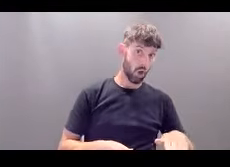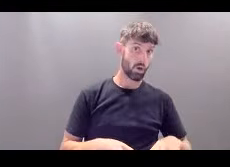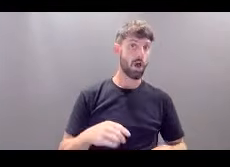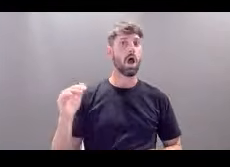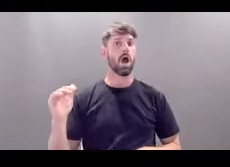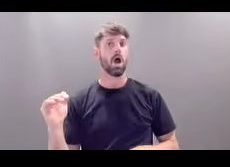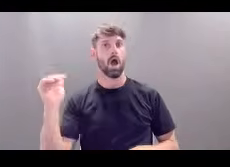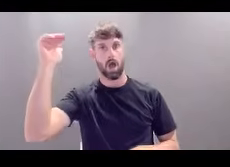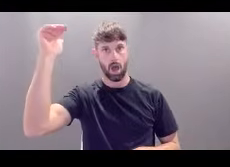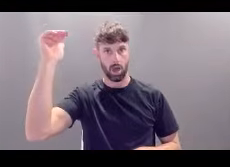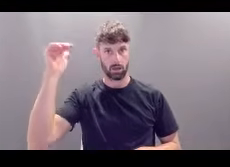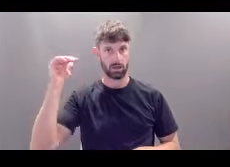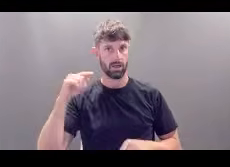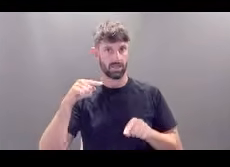a participant's AT needs.